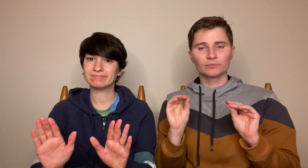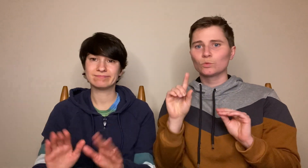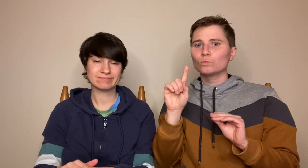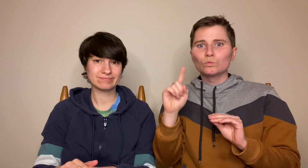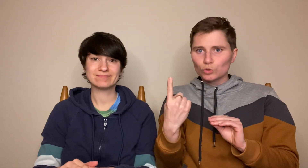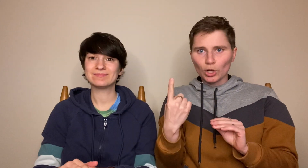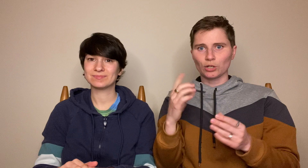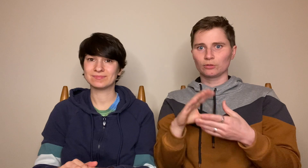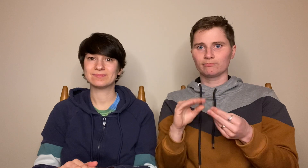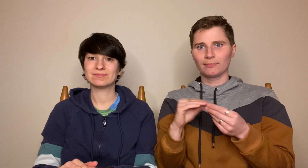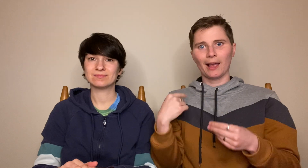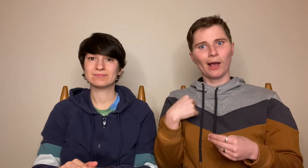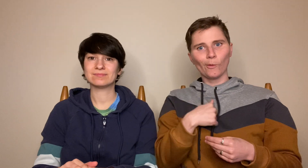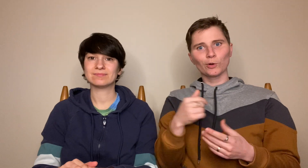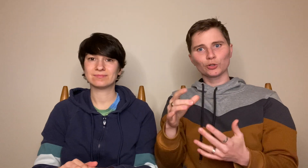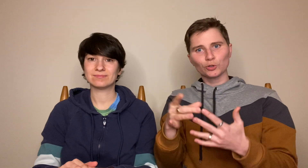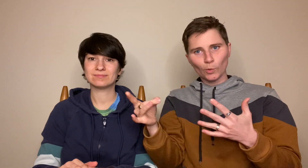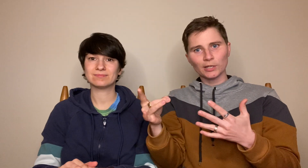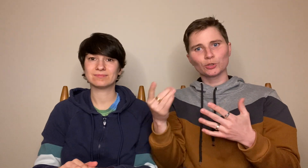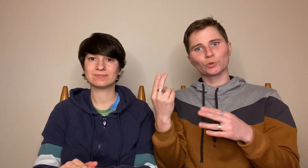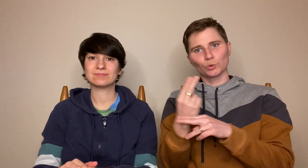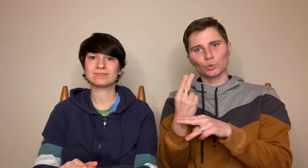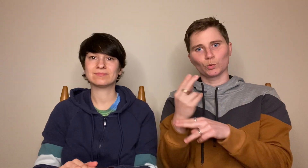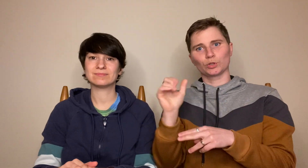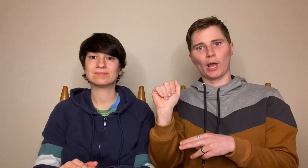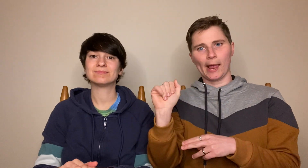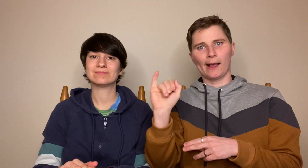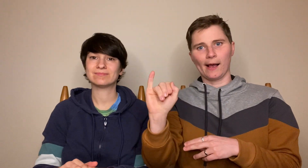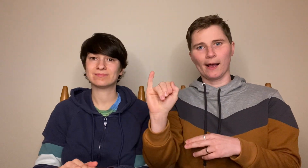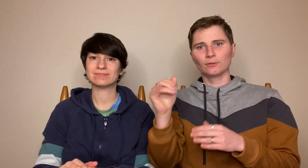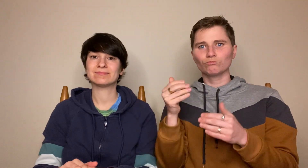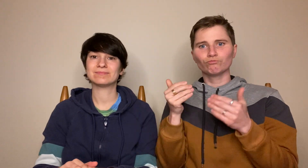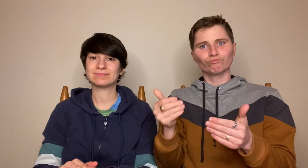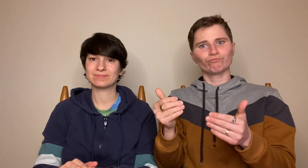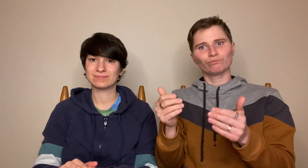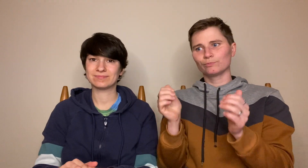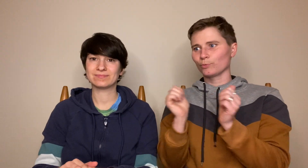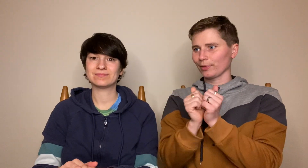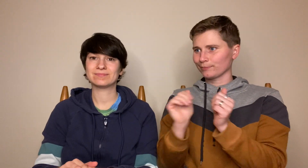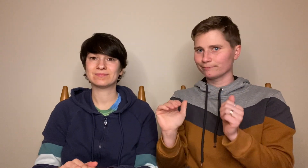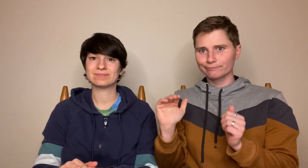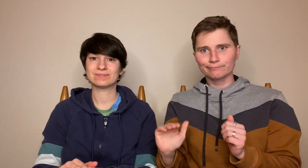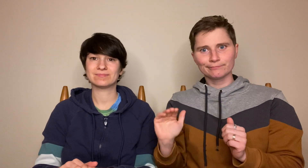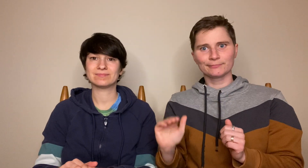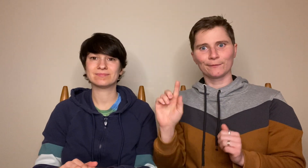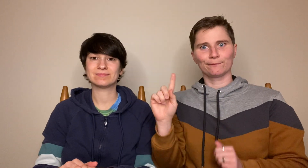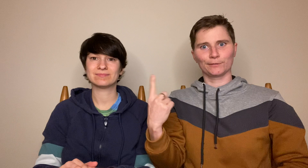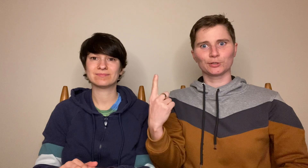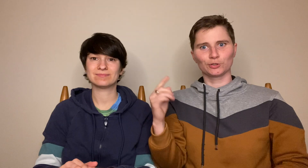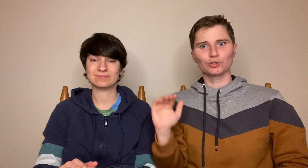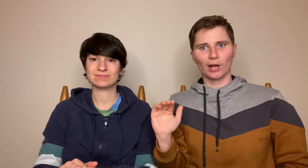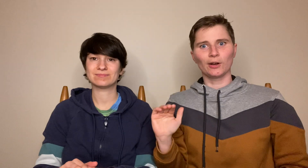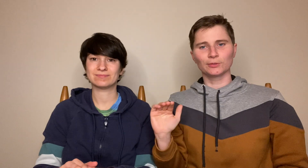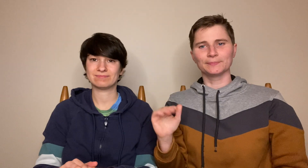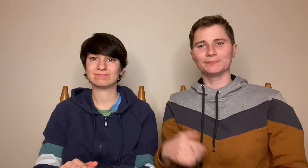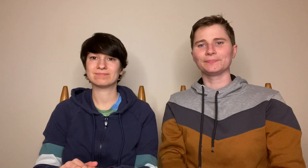We are sharing our choice with using artificial insemination, which is the path we've chosen with having our first child.